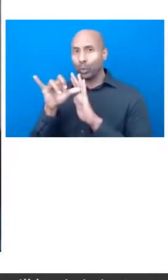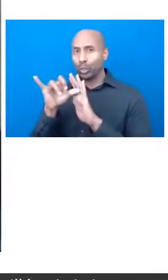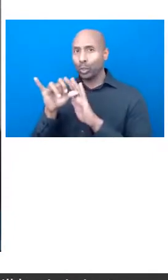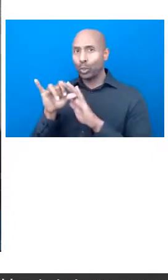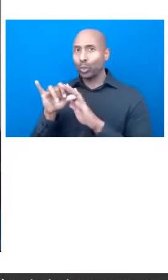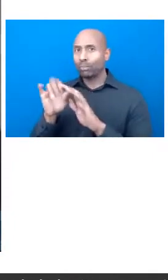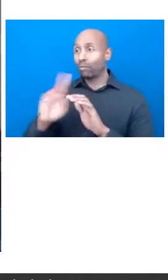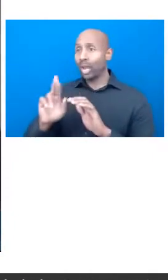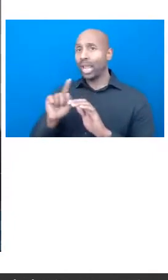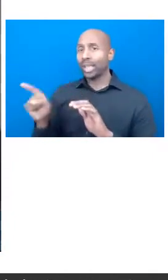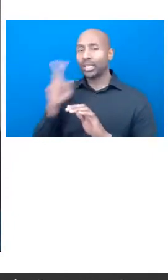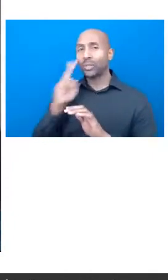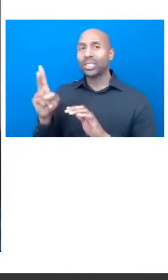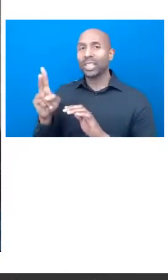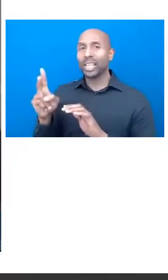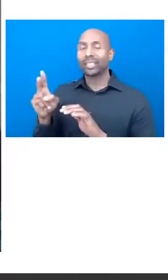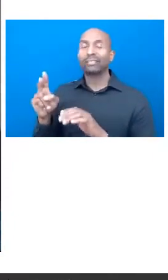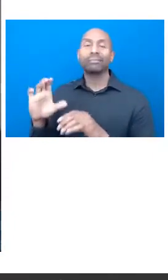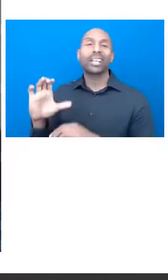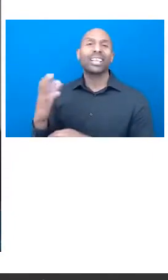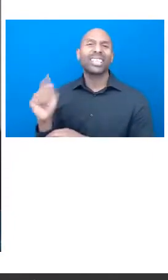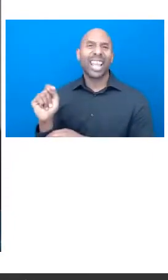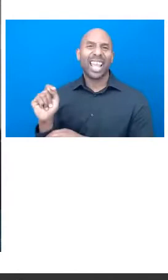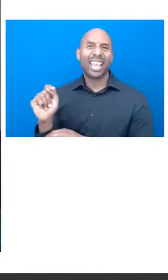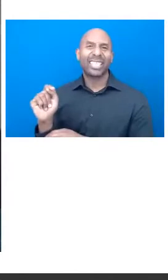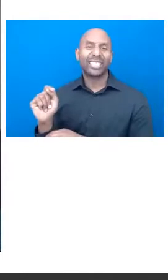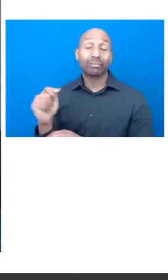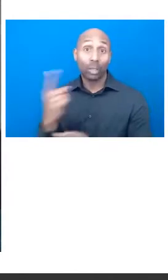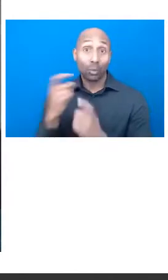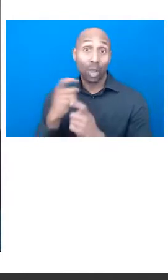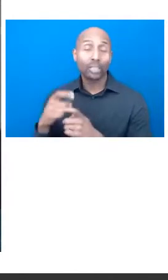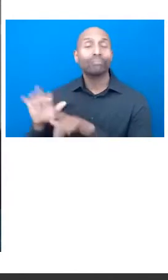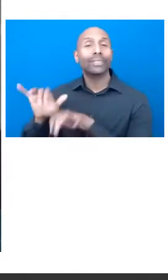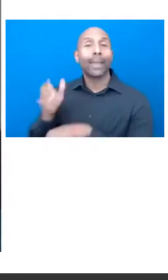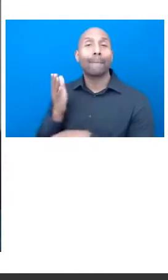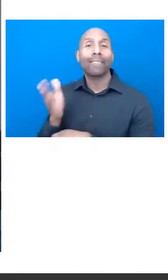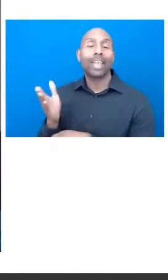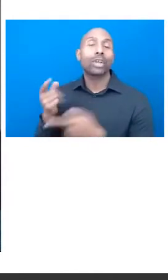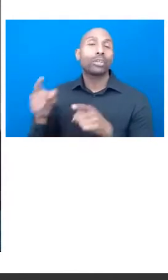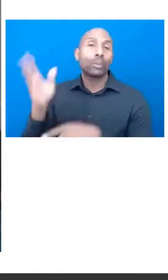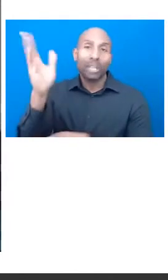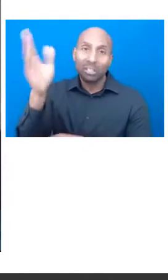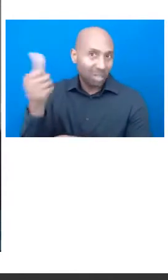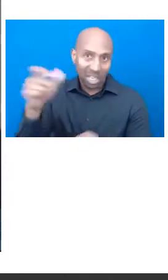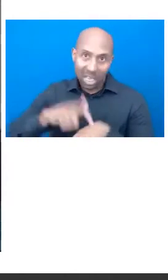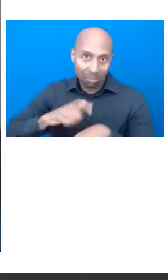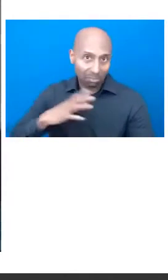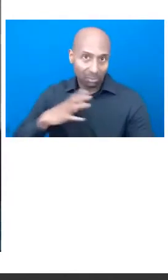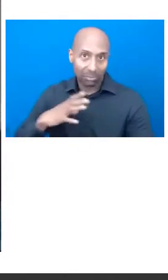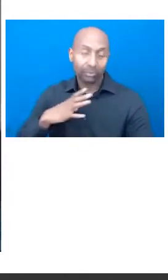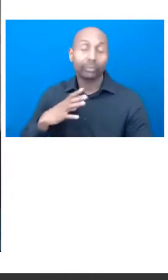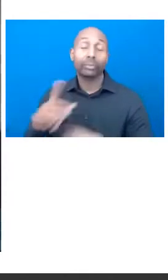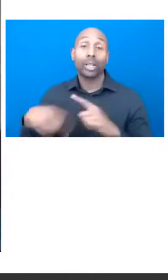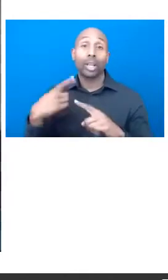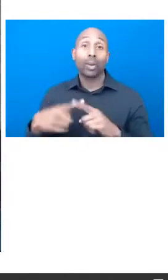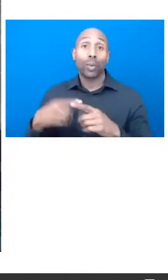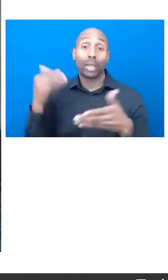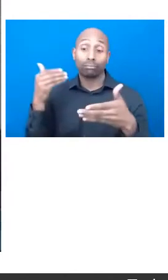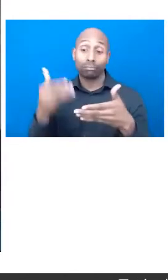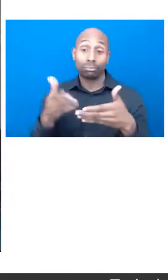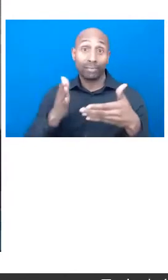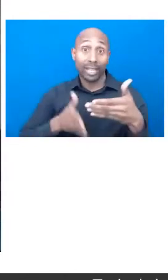your questions in the chat box at any time.